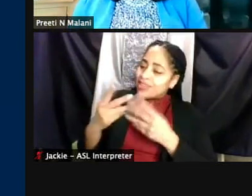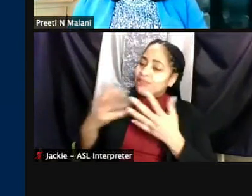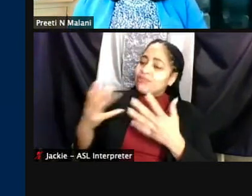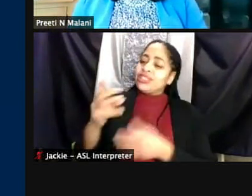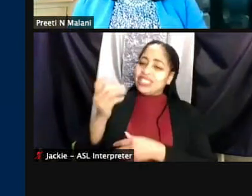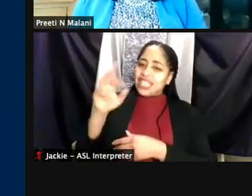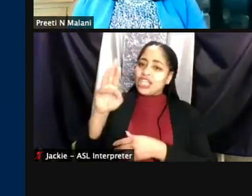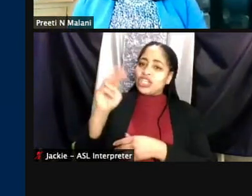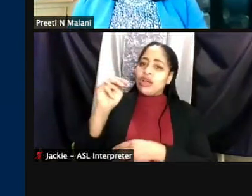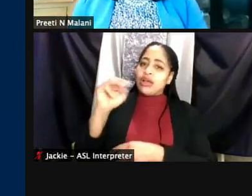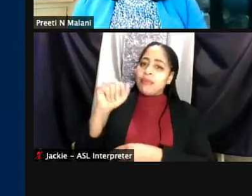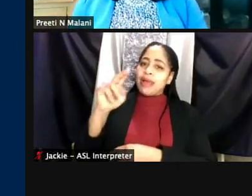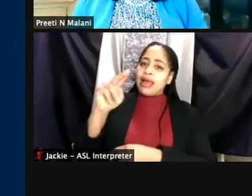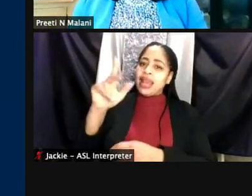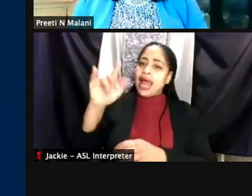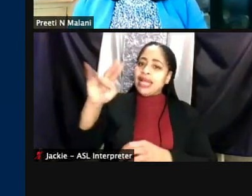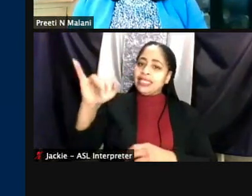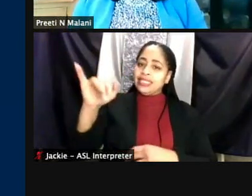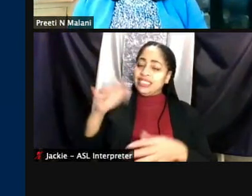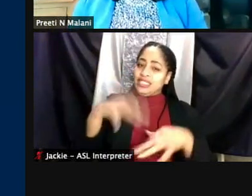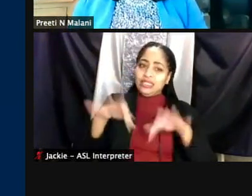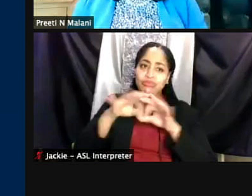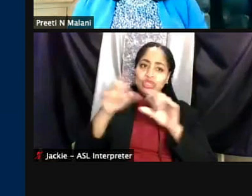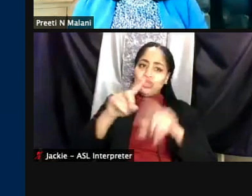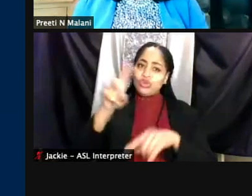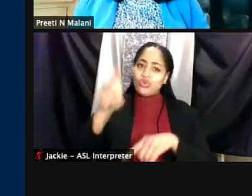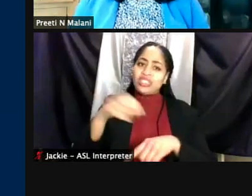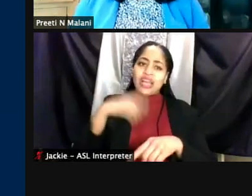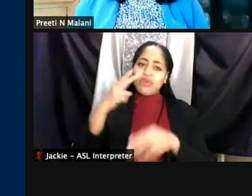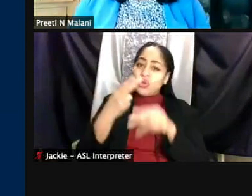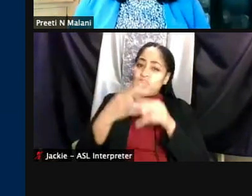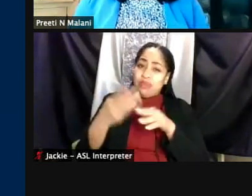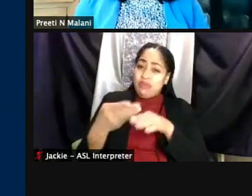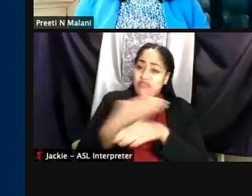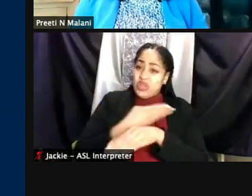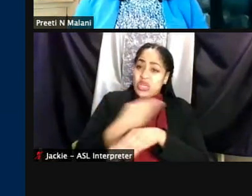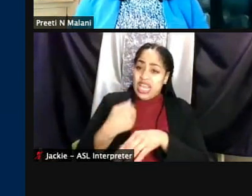and that's an important question. And just very quickly before I respond